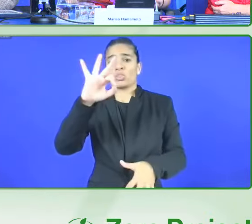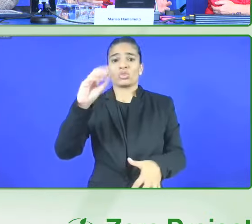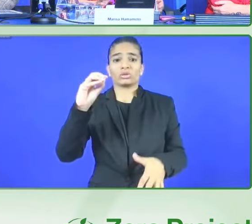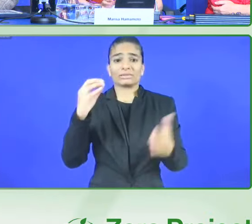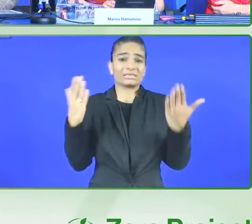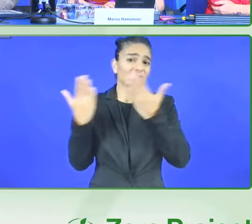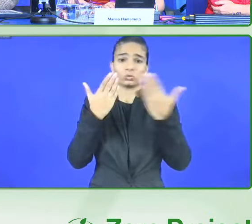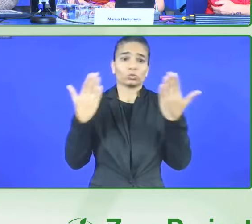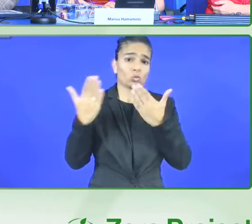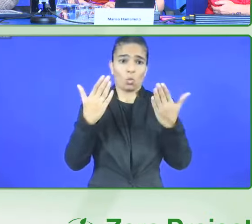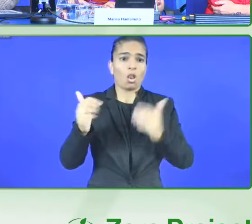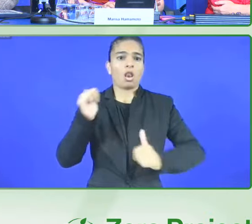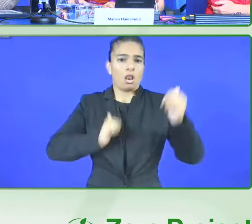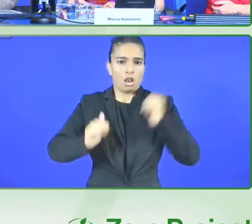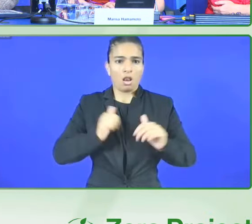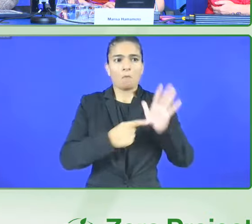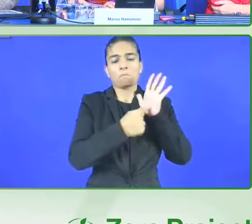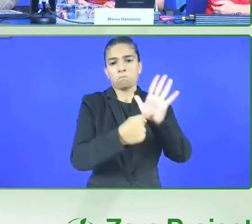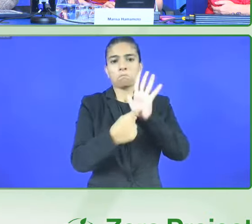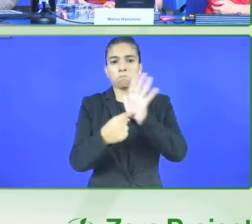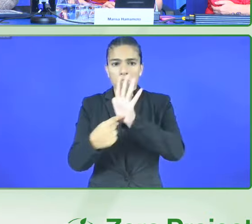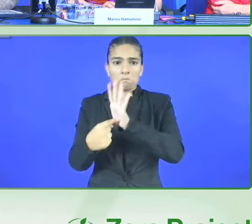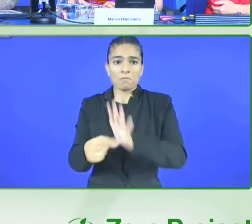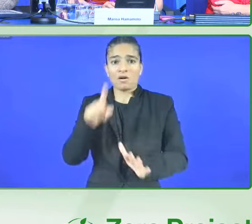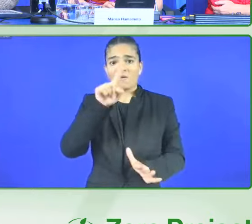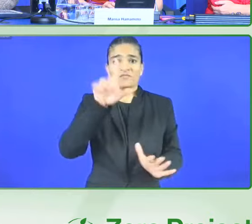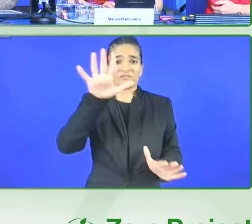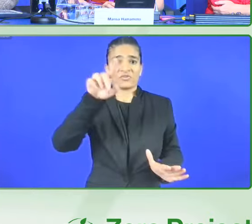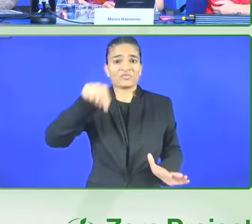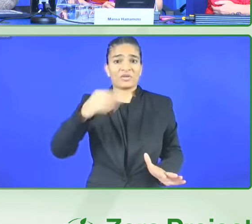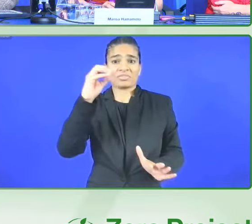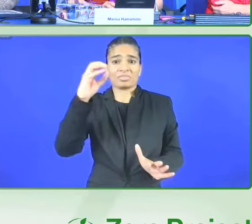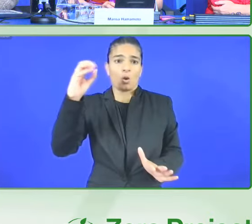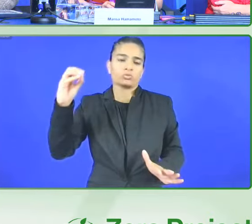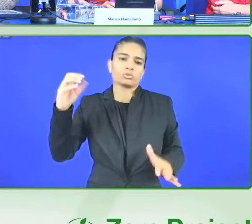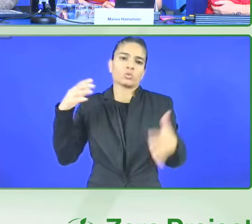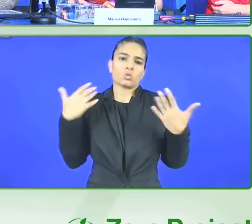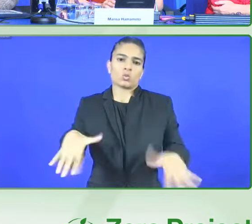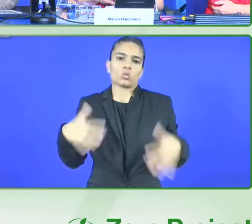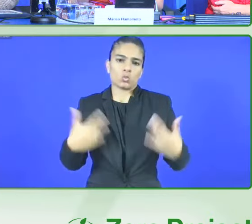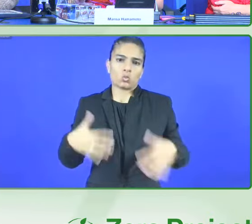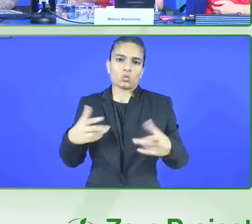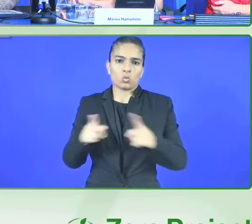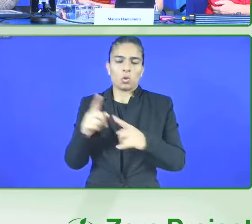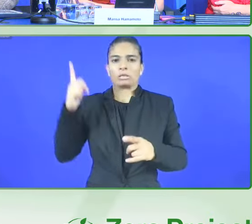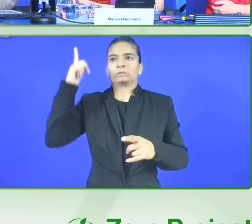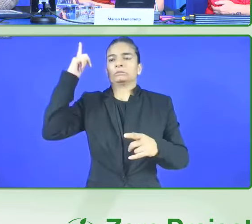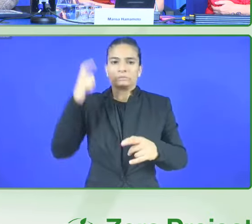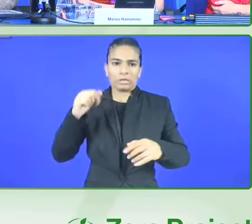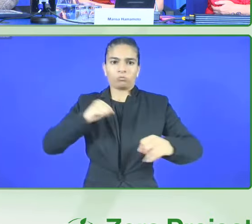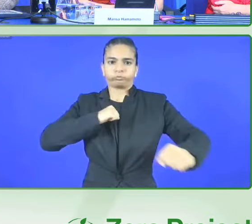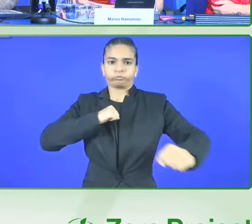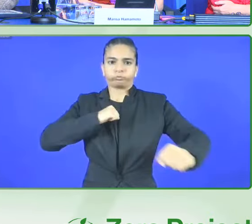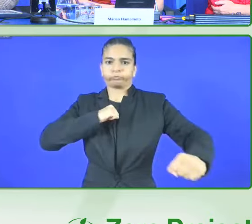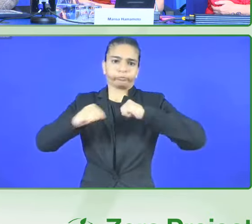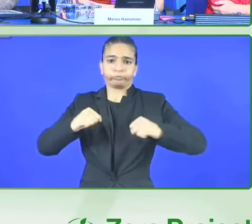With that said, my name is Marissa, and during college, I actually went to college in Japan,